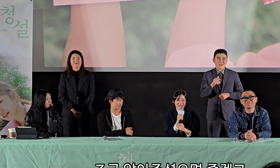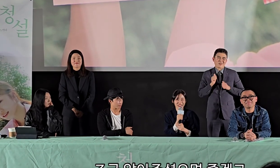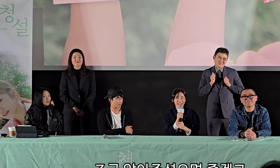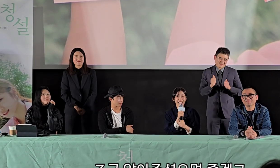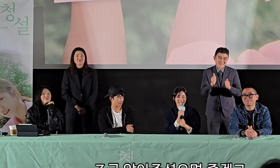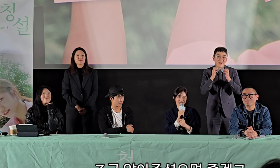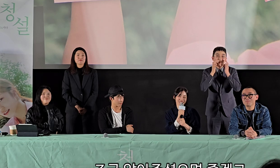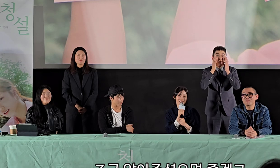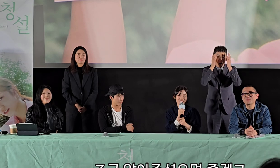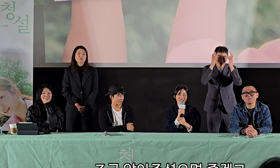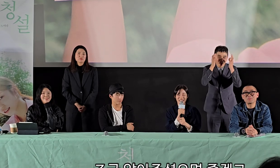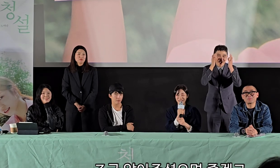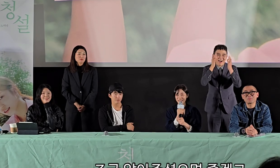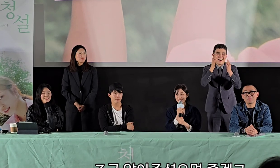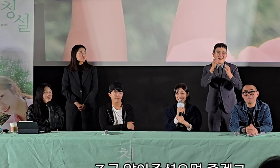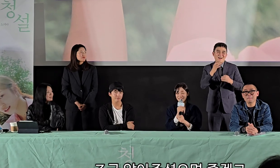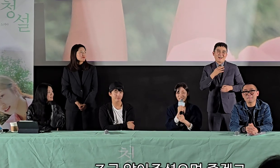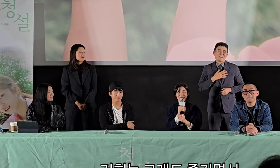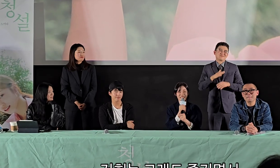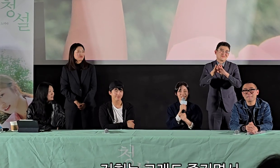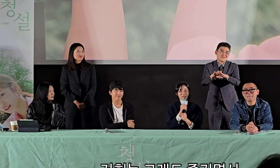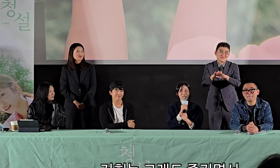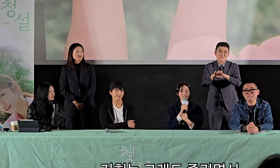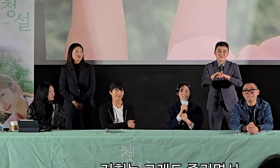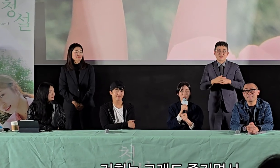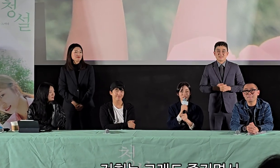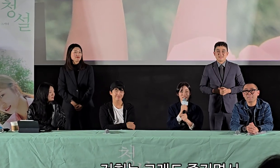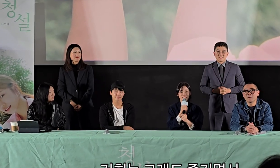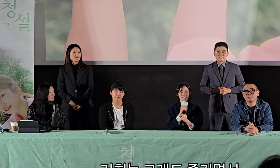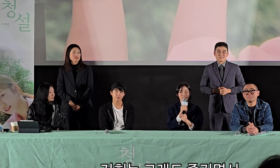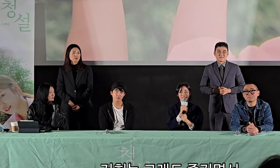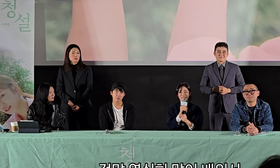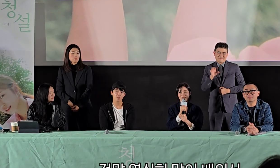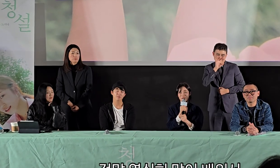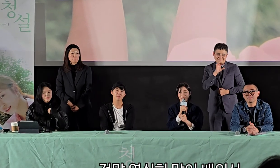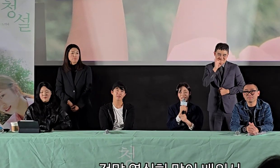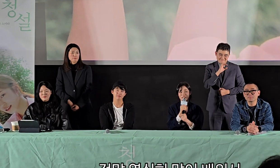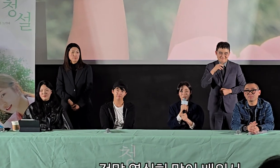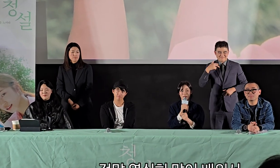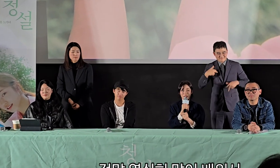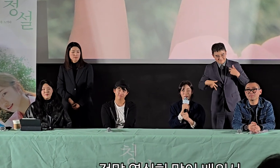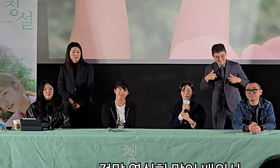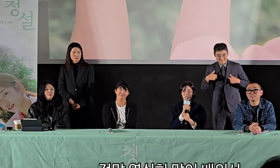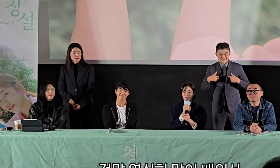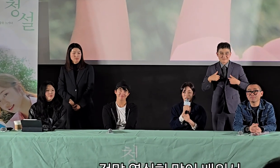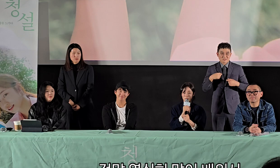that we tried hard. We enjoyed it and learned a lot, so as for expressions, as I said earlier,